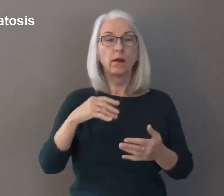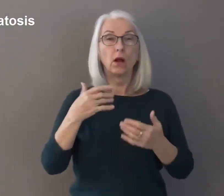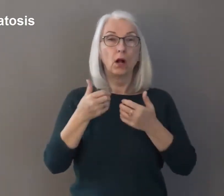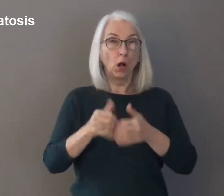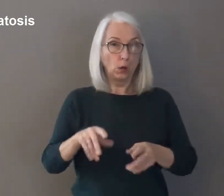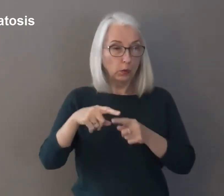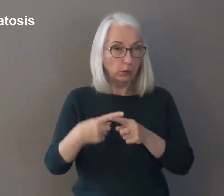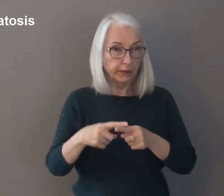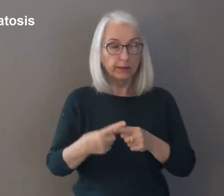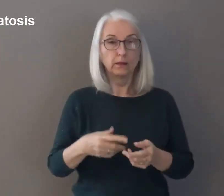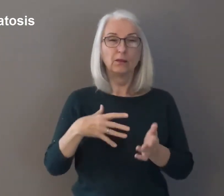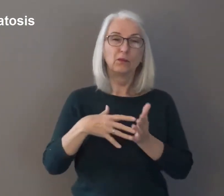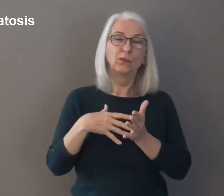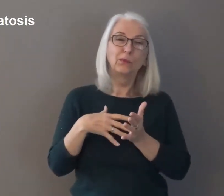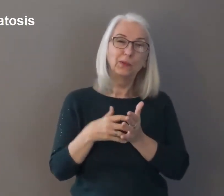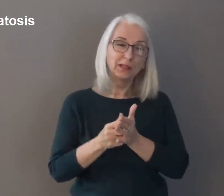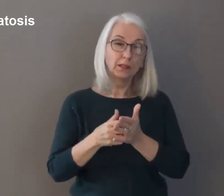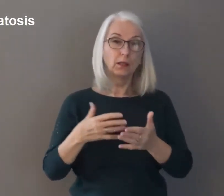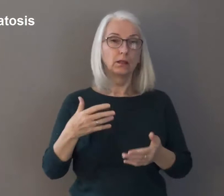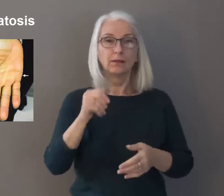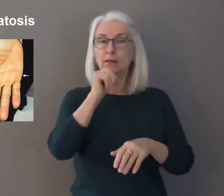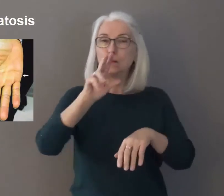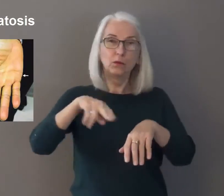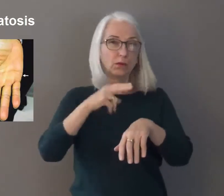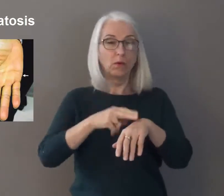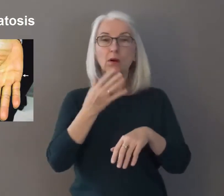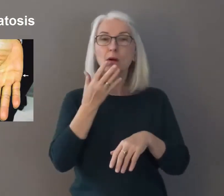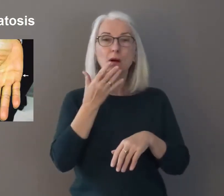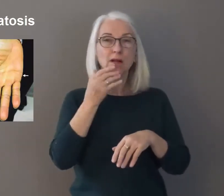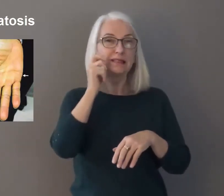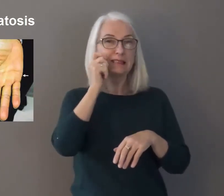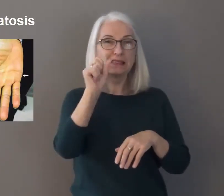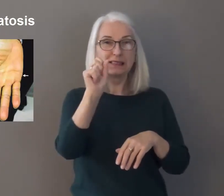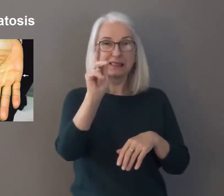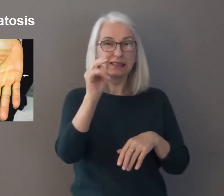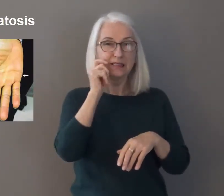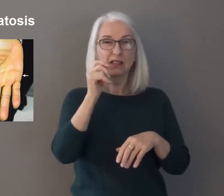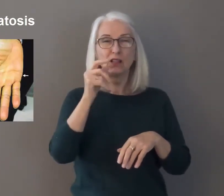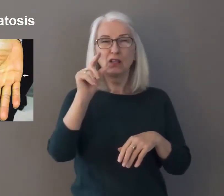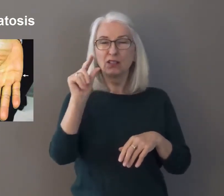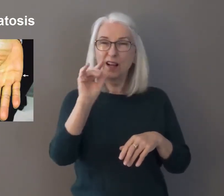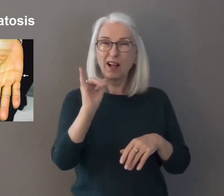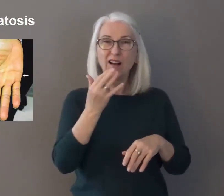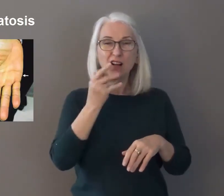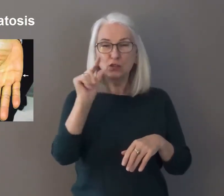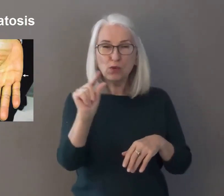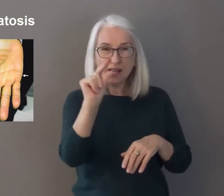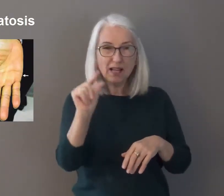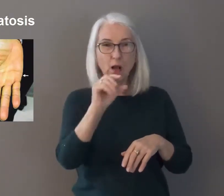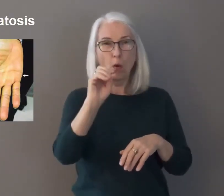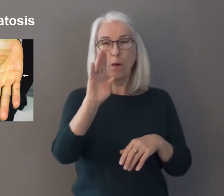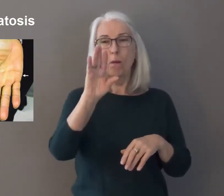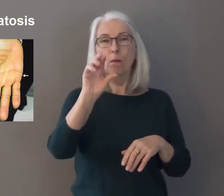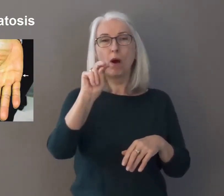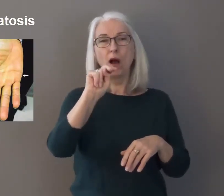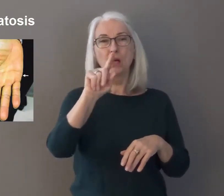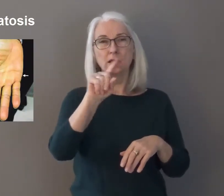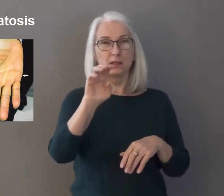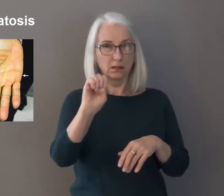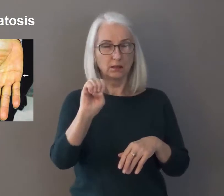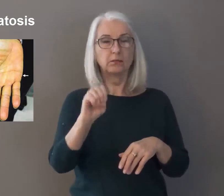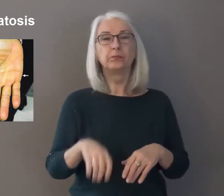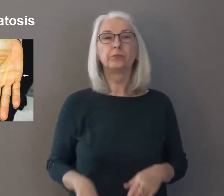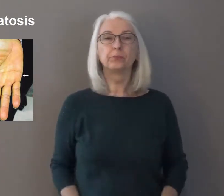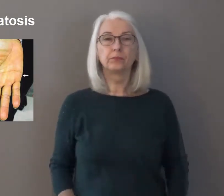Weight loss Weakness Abnormal coloring of the skin (gray or bronze)